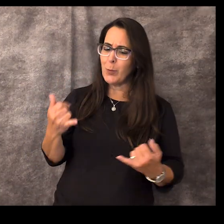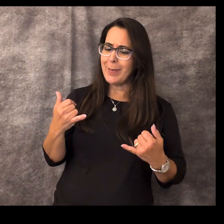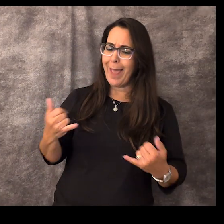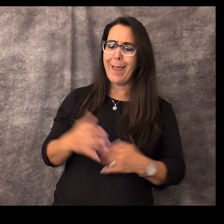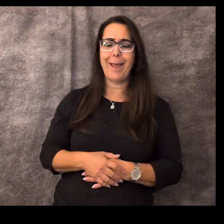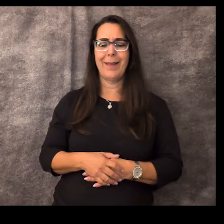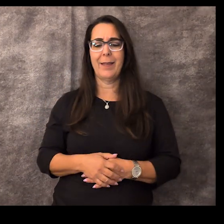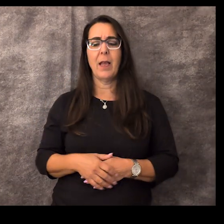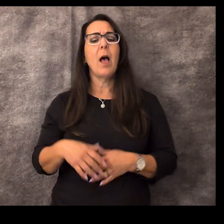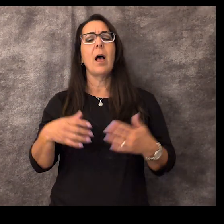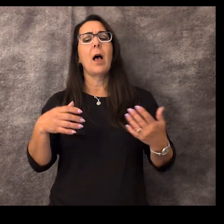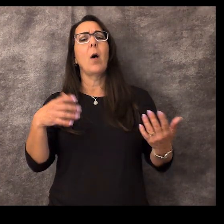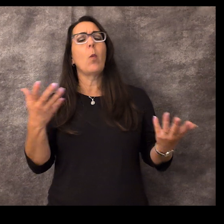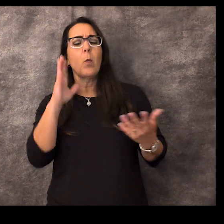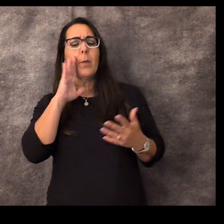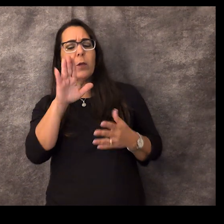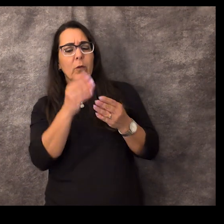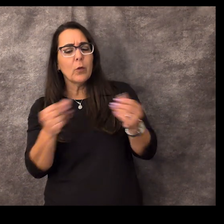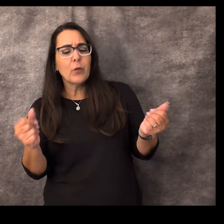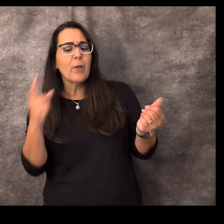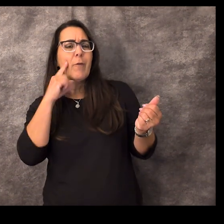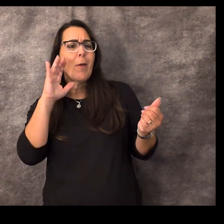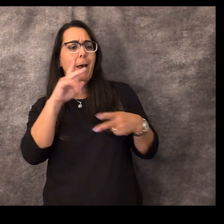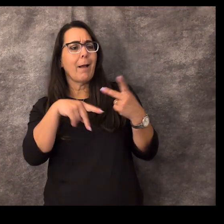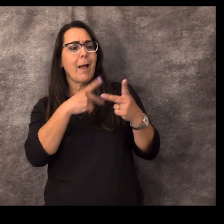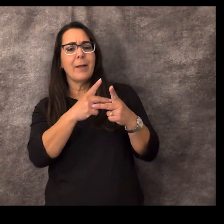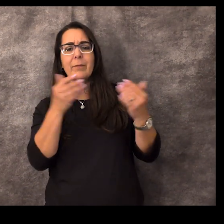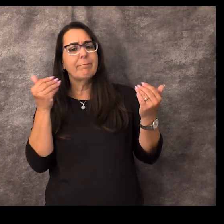(Eric) What would be a solution to like this moving forward?